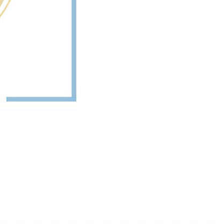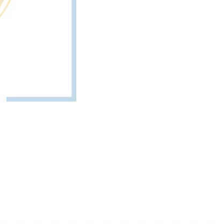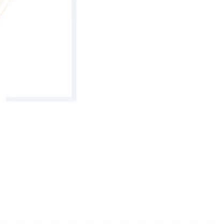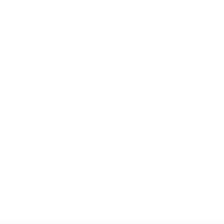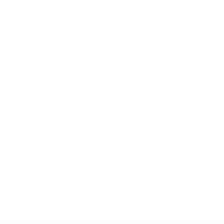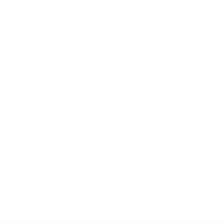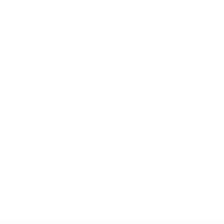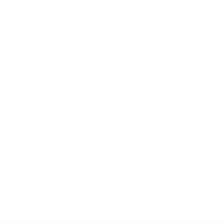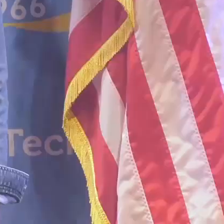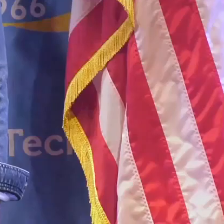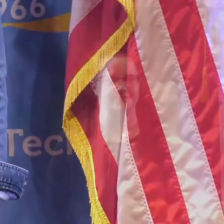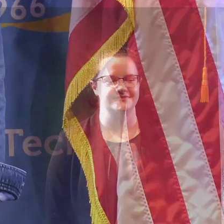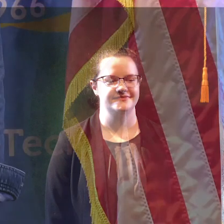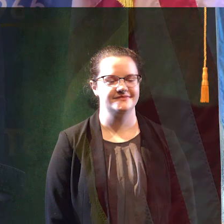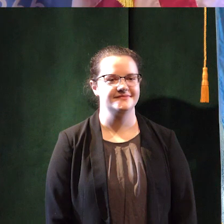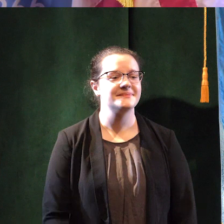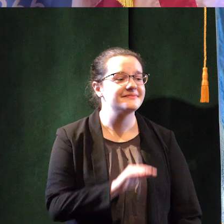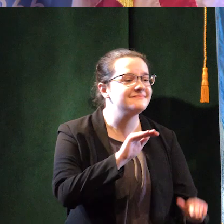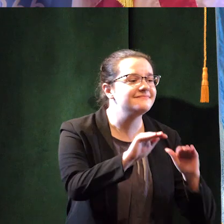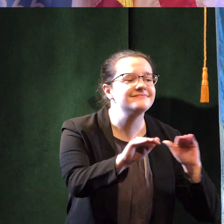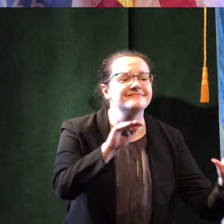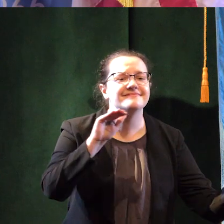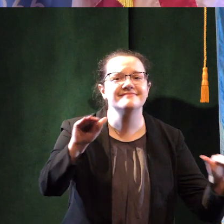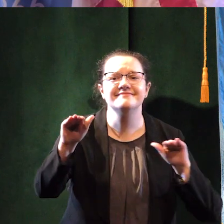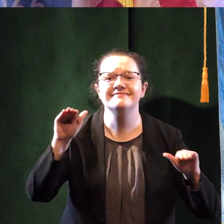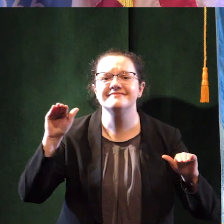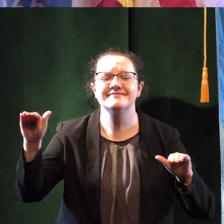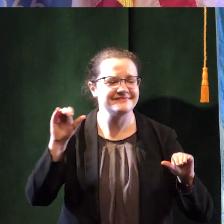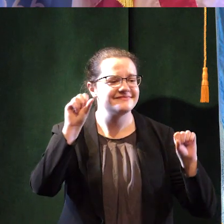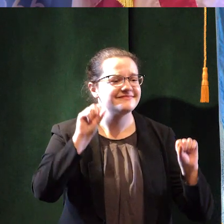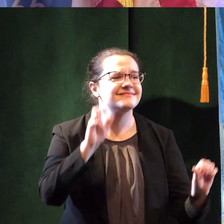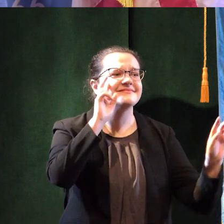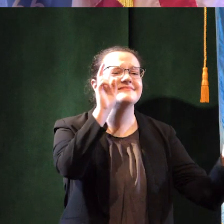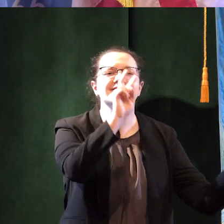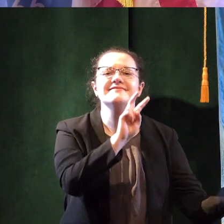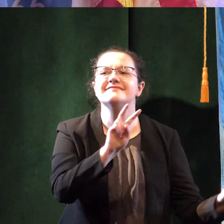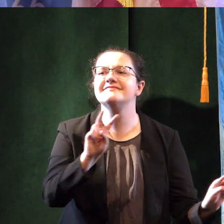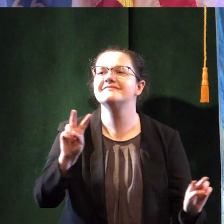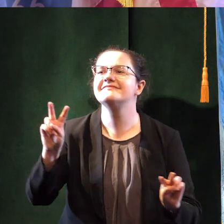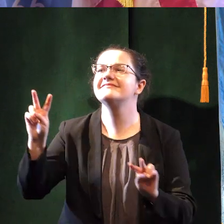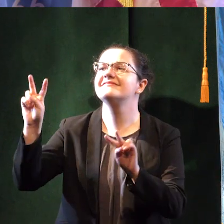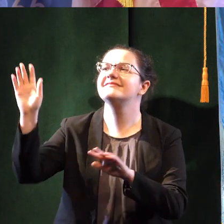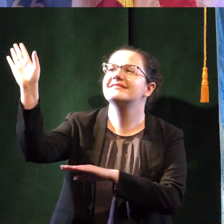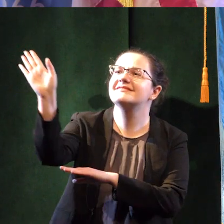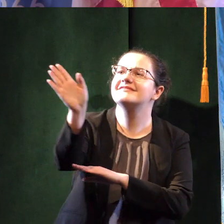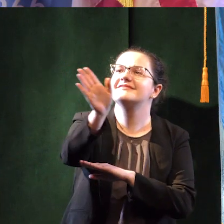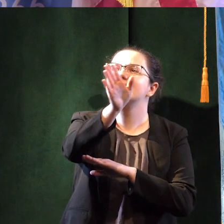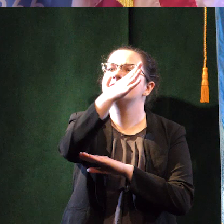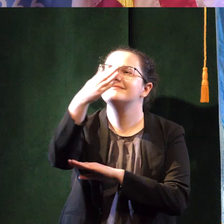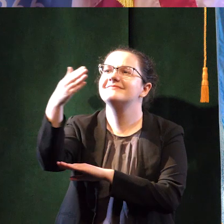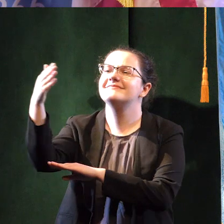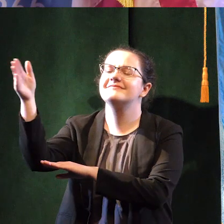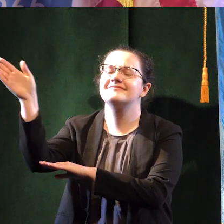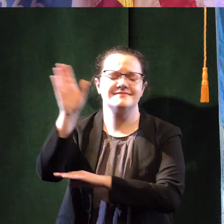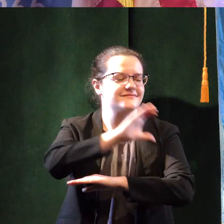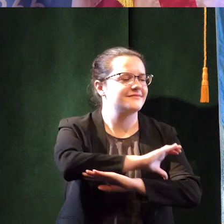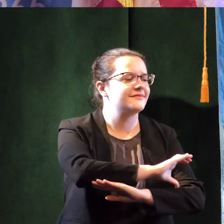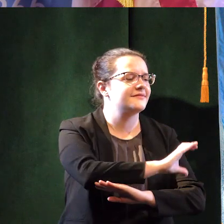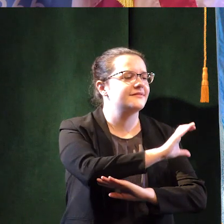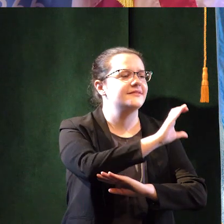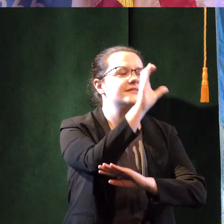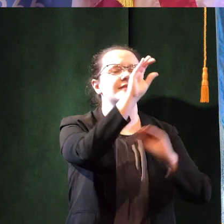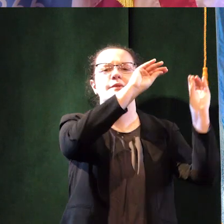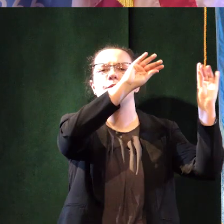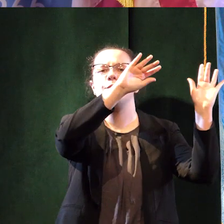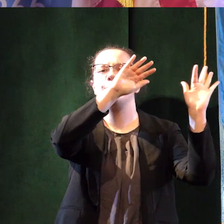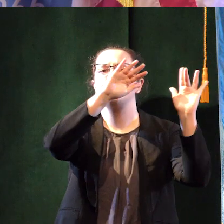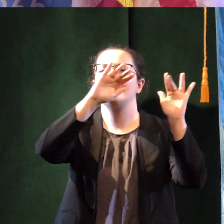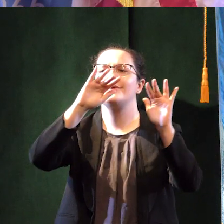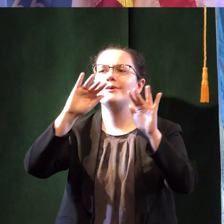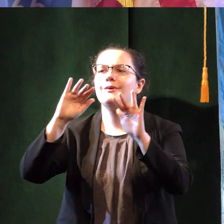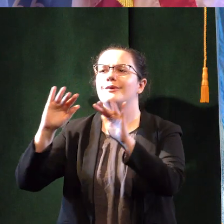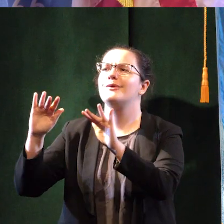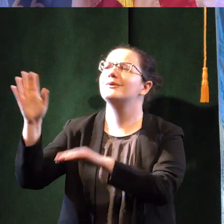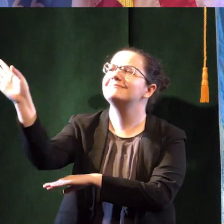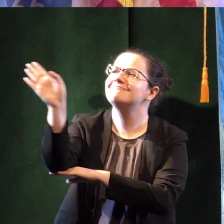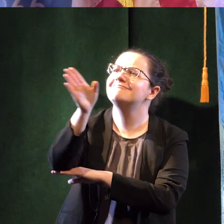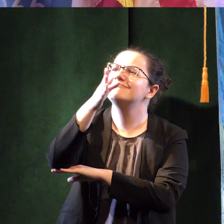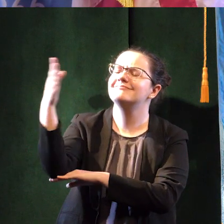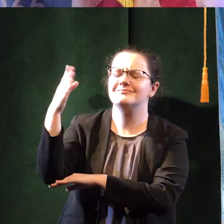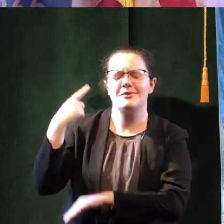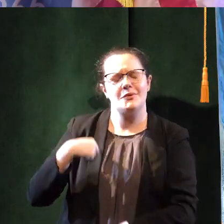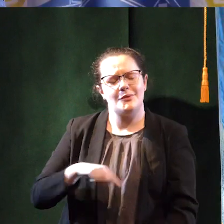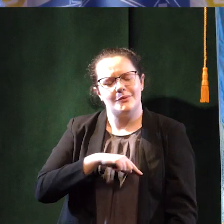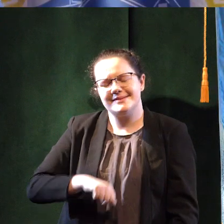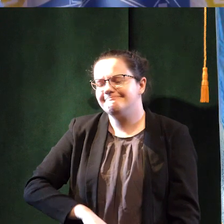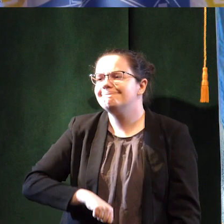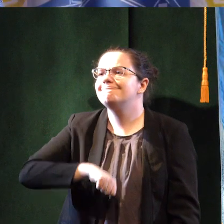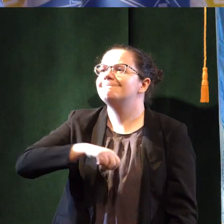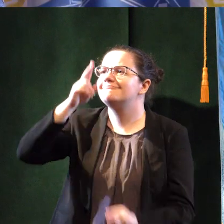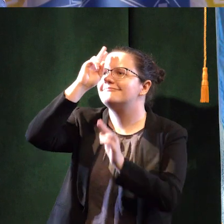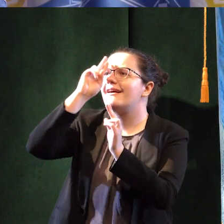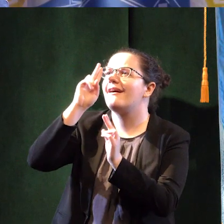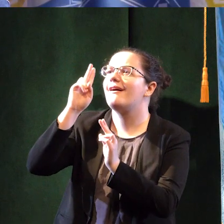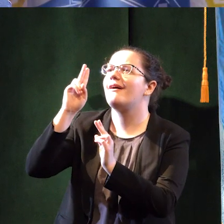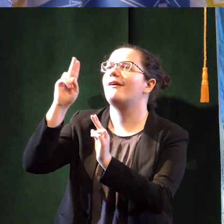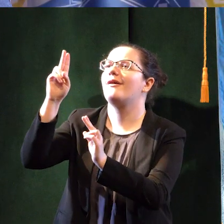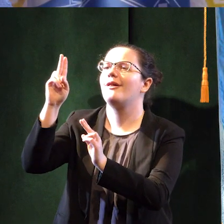oh say can you see by the dawn's early light what so proudly we hailed at the